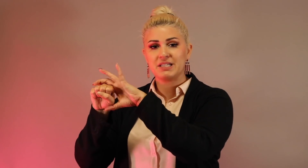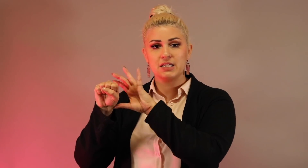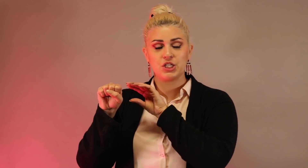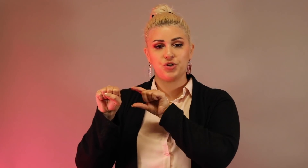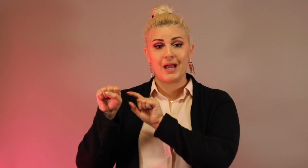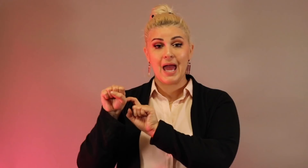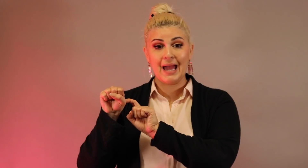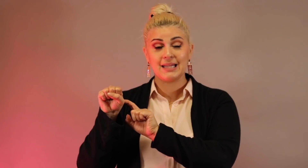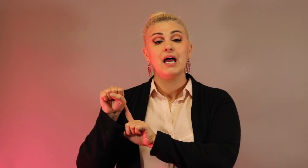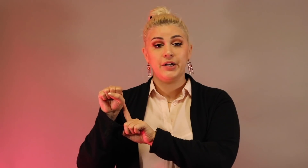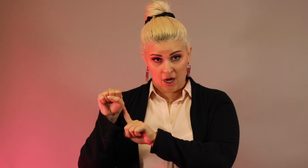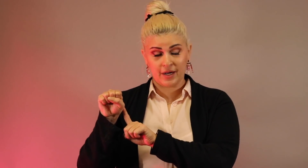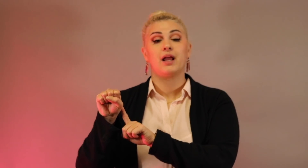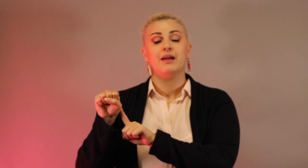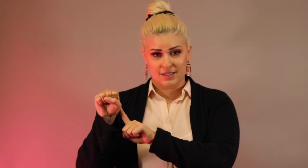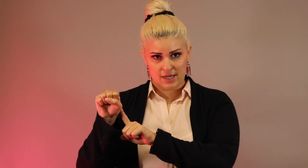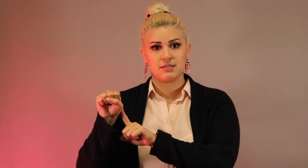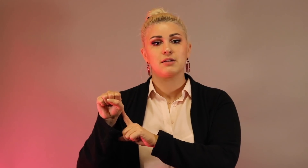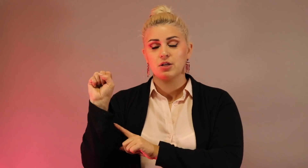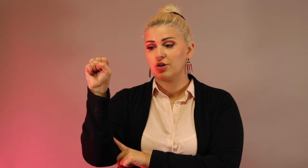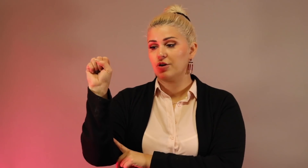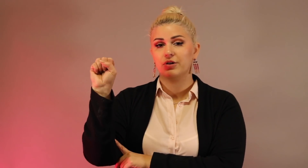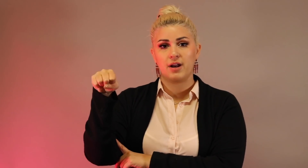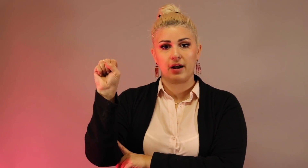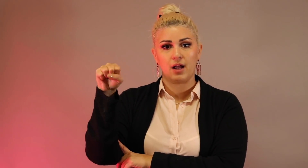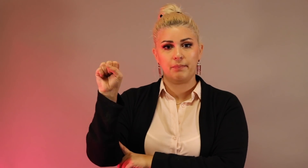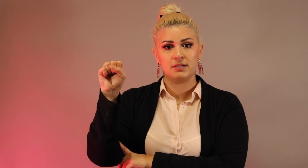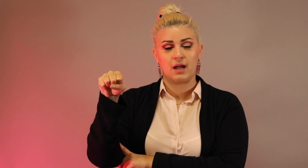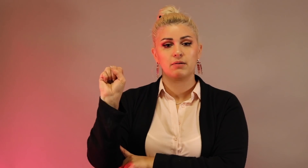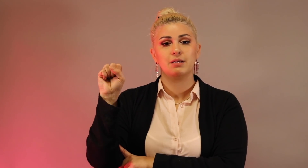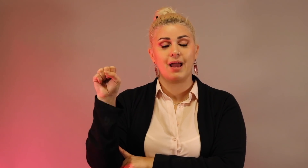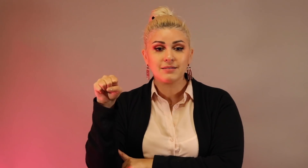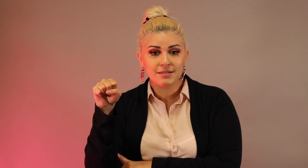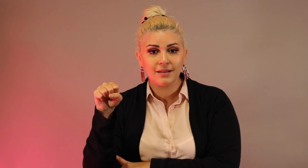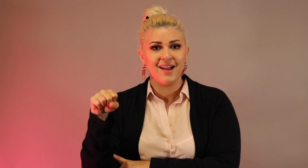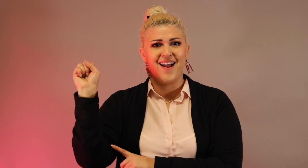and you're gonna pretend this is your head nodding yes. So you're nodding up and down, yes.